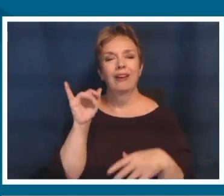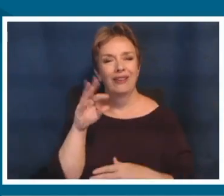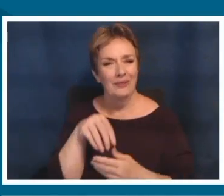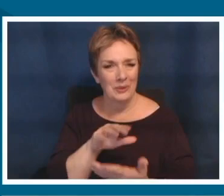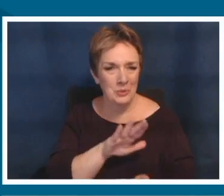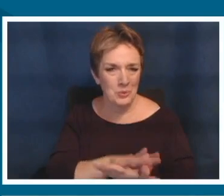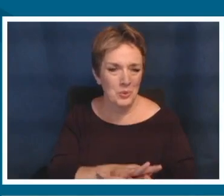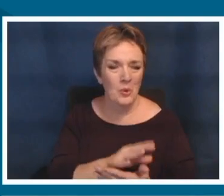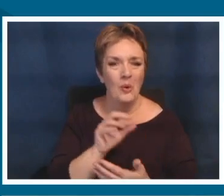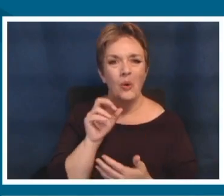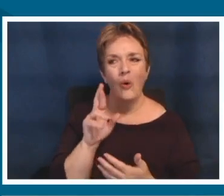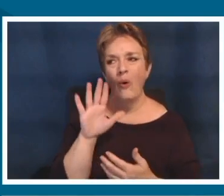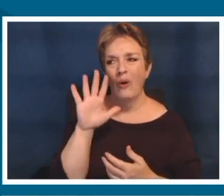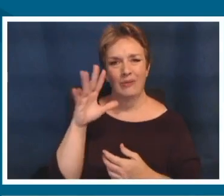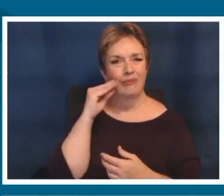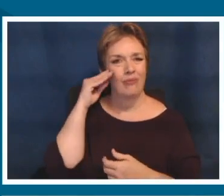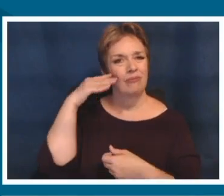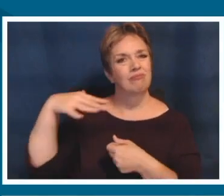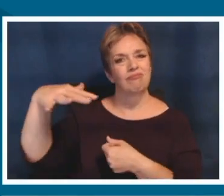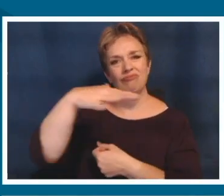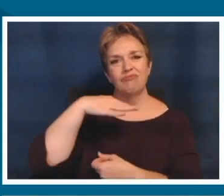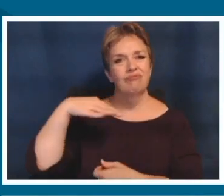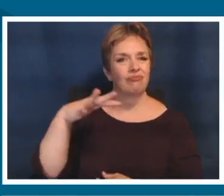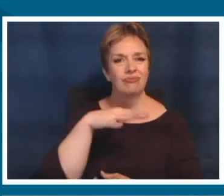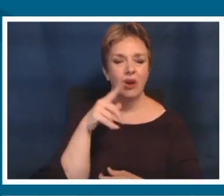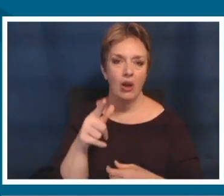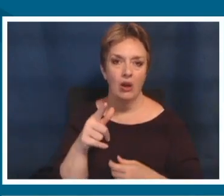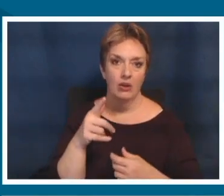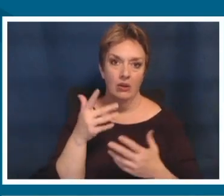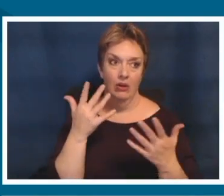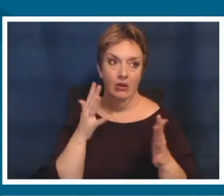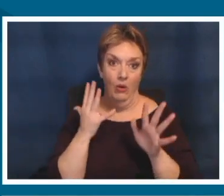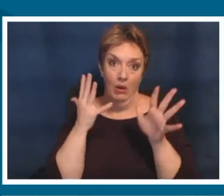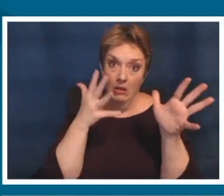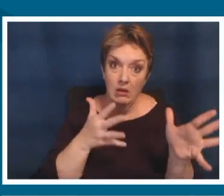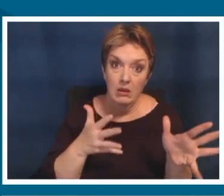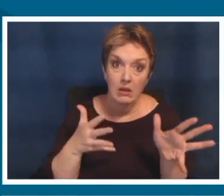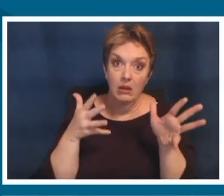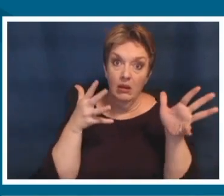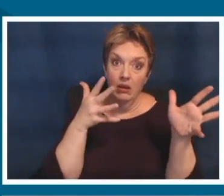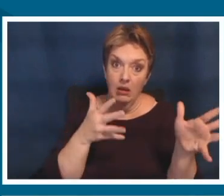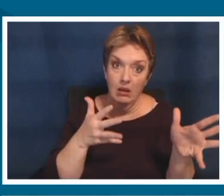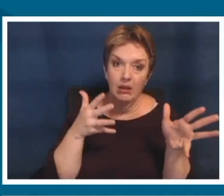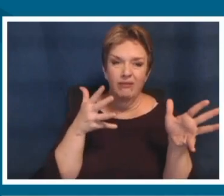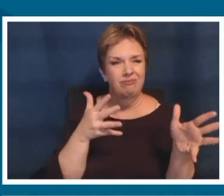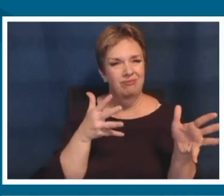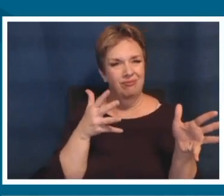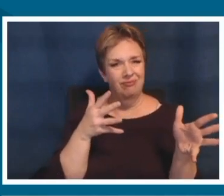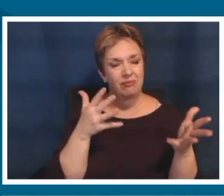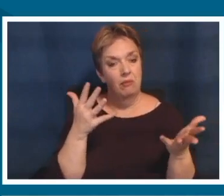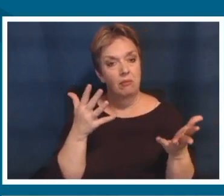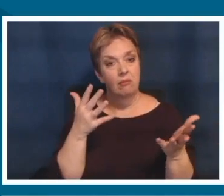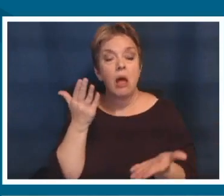neighborhood um you may not want to actually leave those things in place for or you might want to